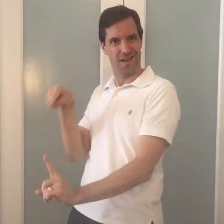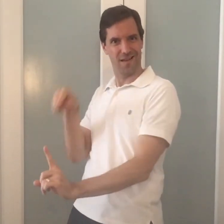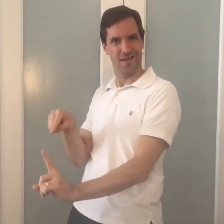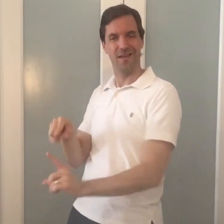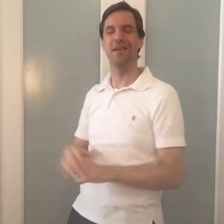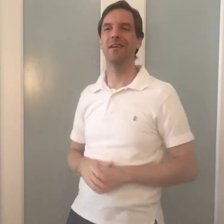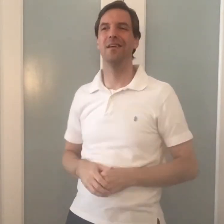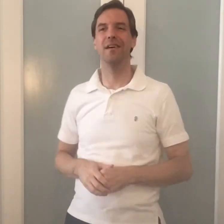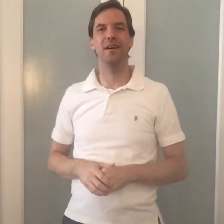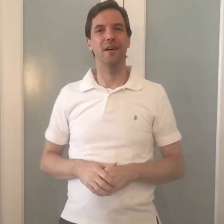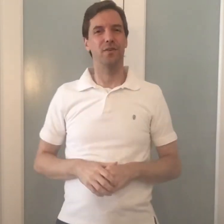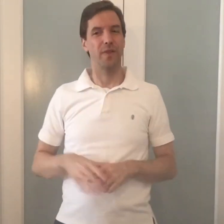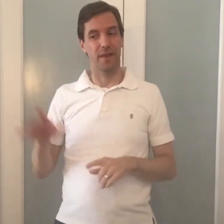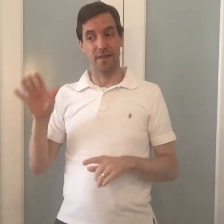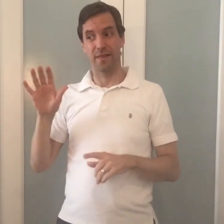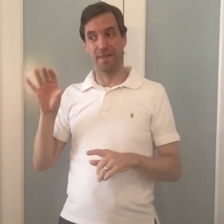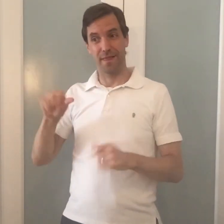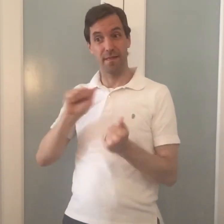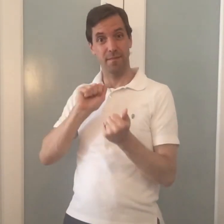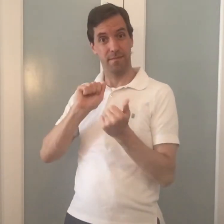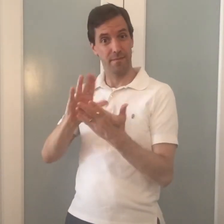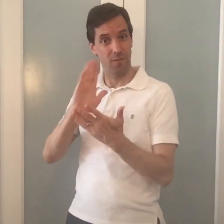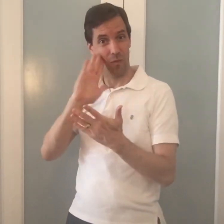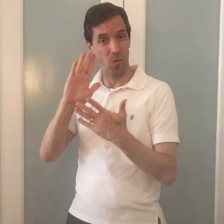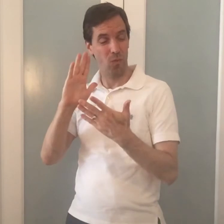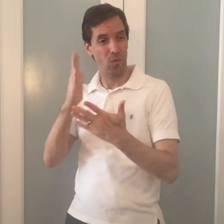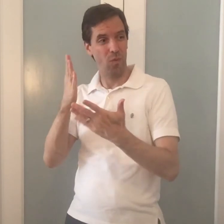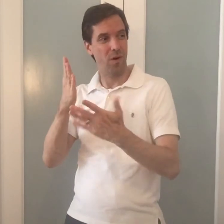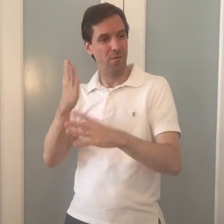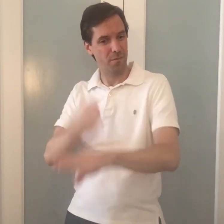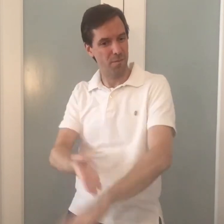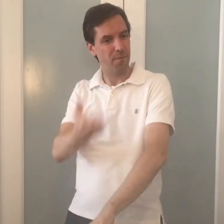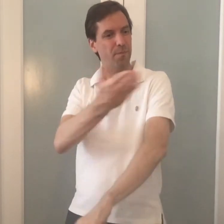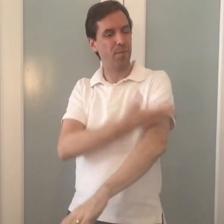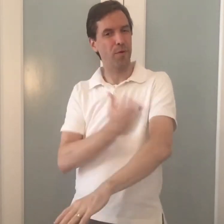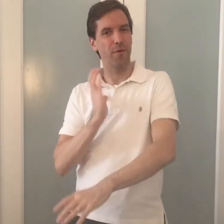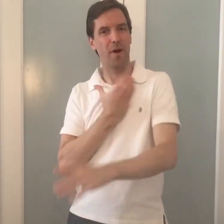but rather a bottom-up strategy. And so I'm proposing or arguing that